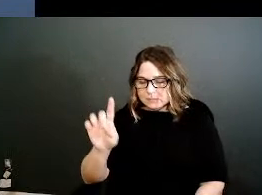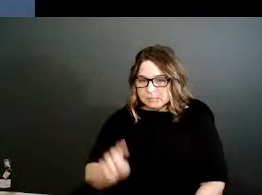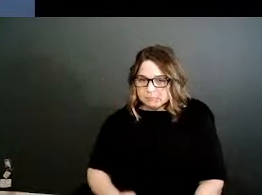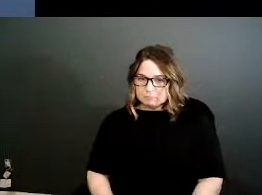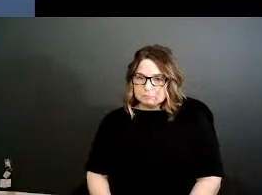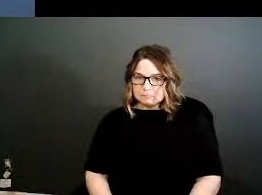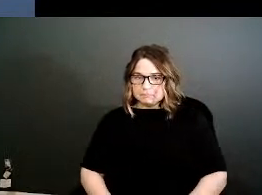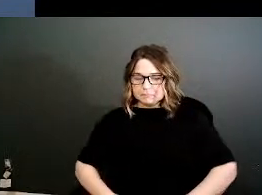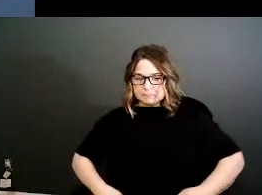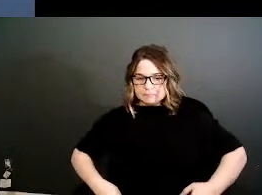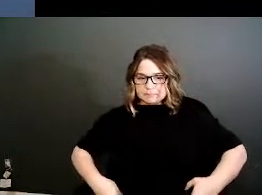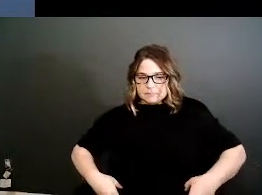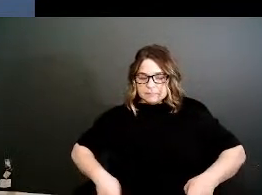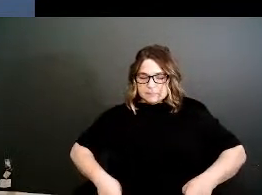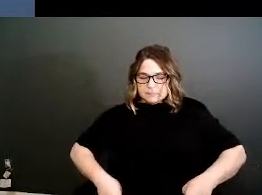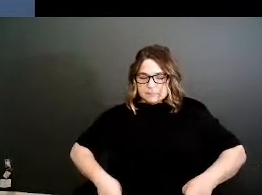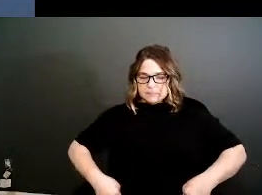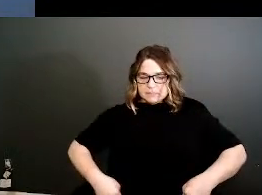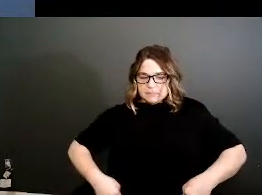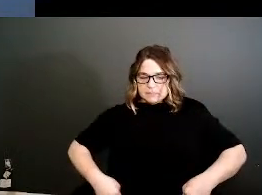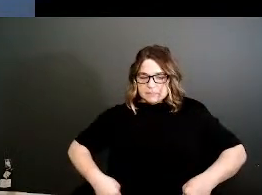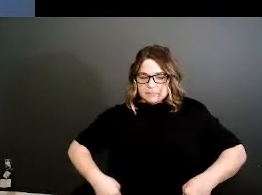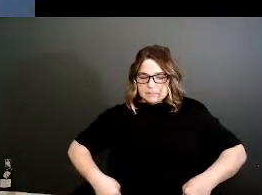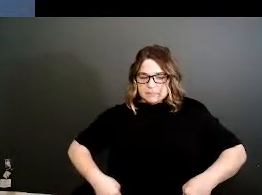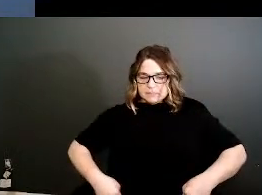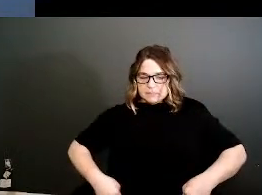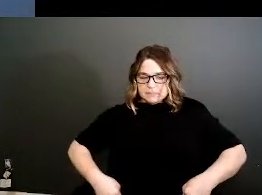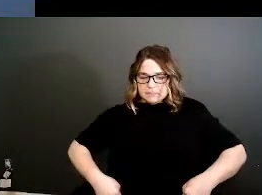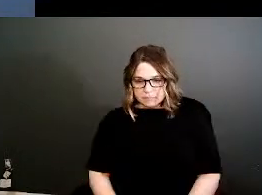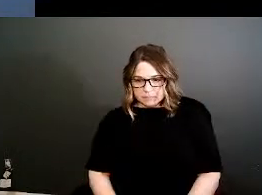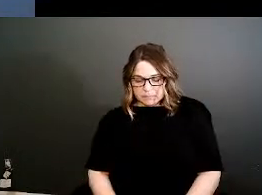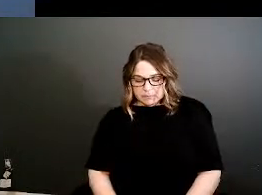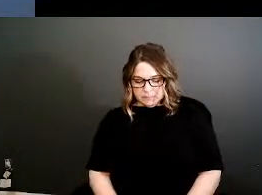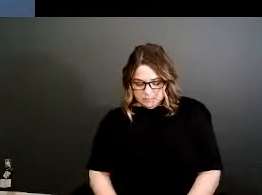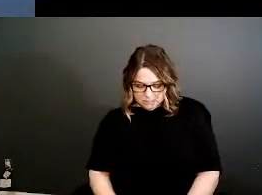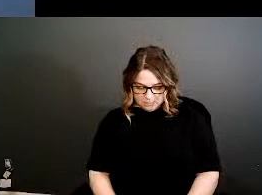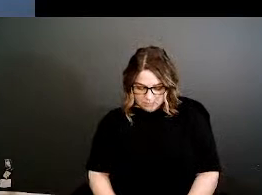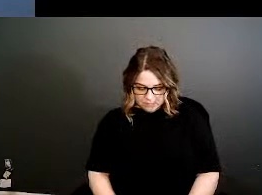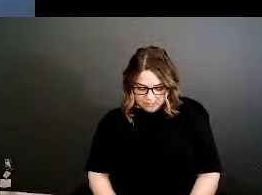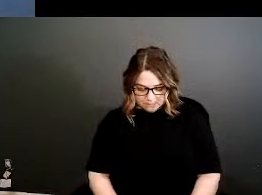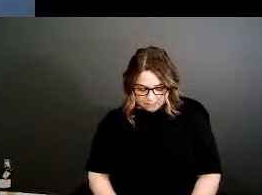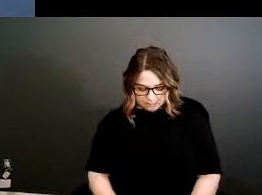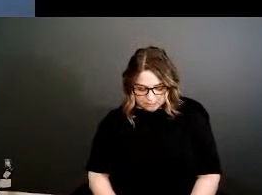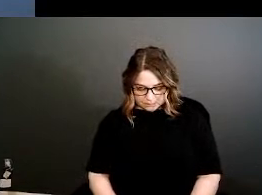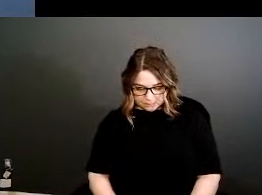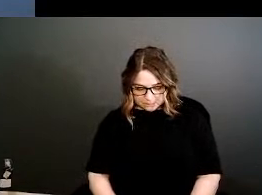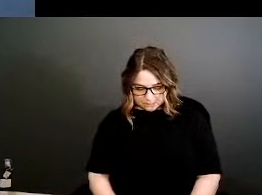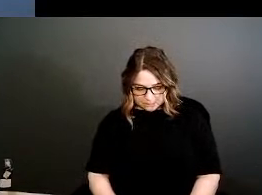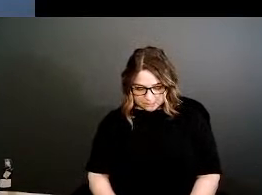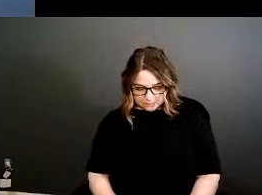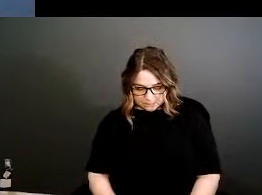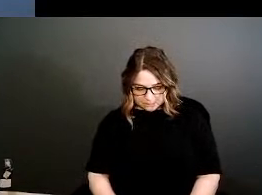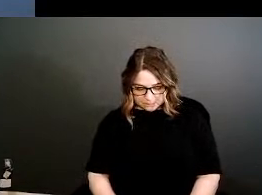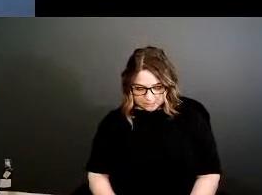I LIVE IN WARD 3, AND I WANT TO TALK ABOUT THE FACTS THAT ARE STARING US RIGHT IN THE FACE RIGHT NOW. WE'VE HAD 91 MURDERS THIS YEAR IN THE CITY OF